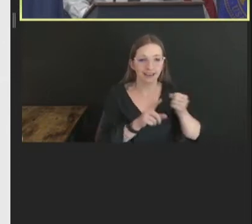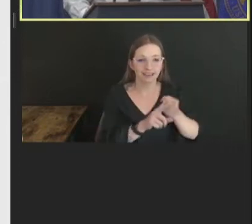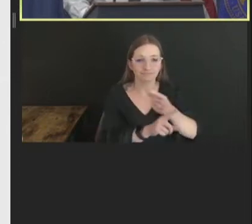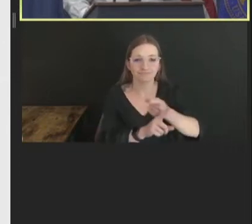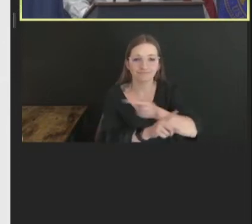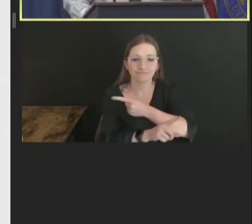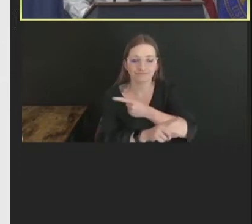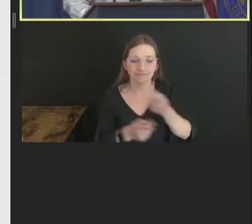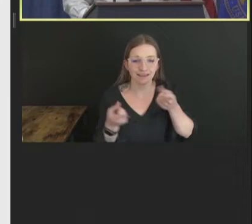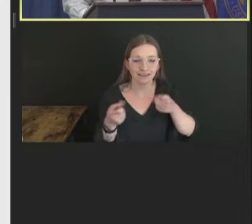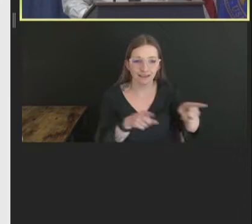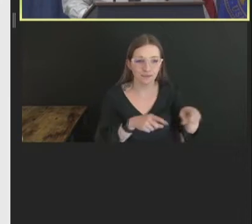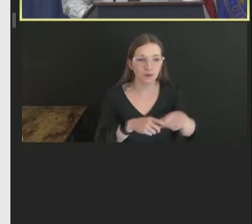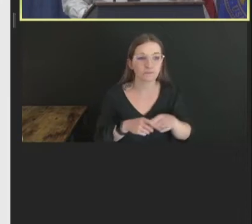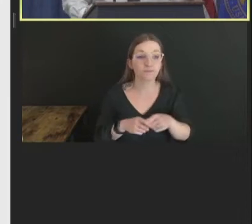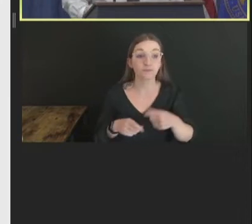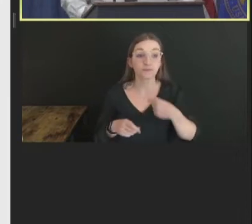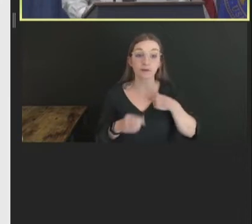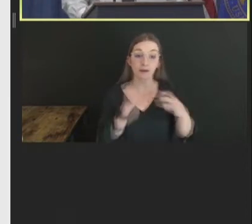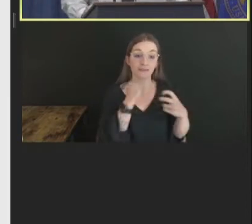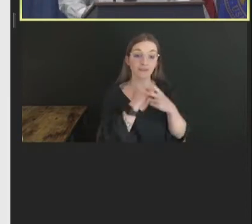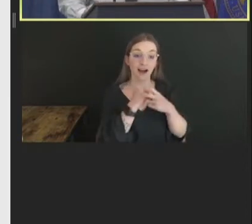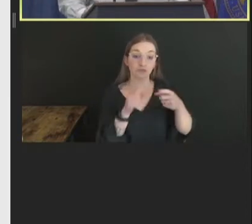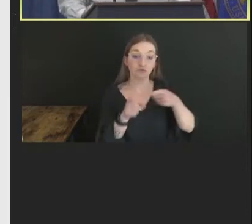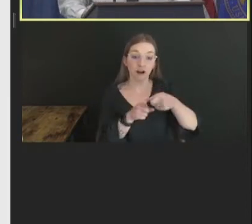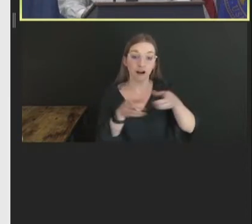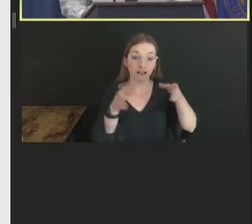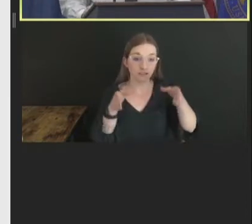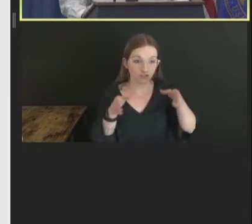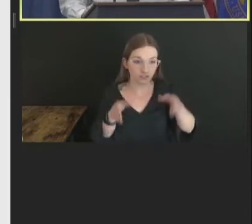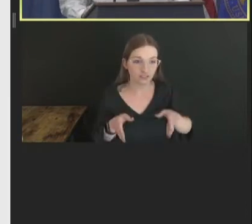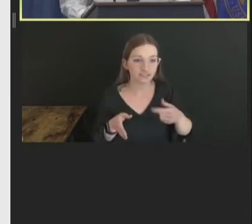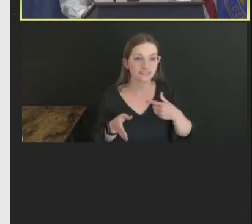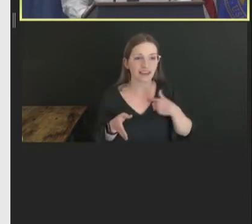interested in mutations in the virus and how they change activities. I oftentimes start